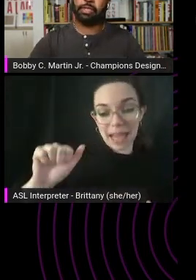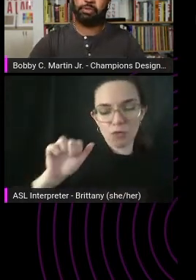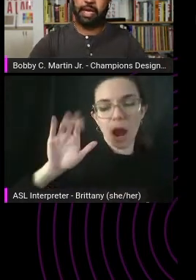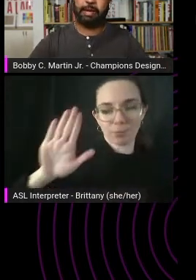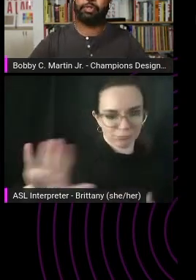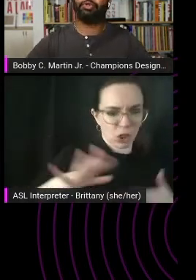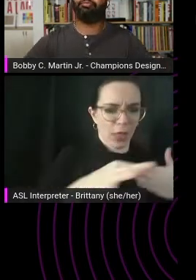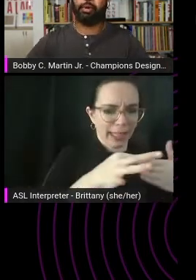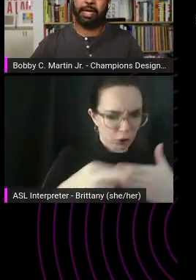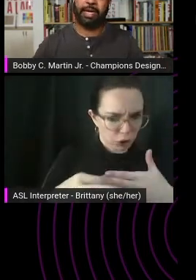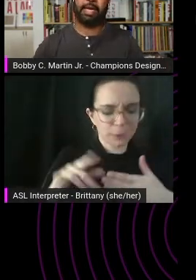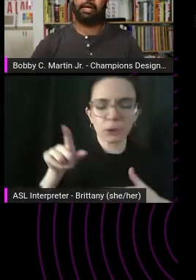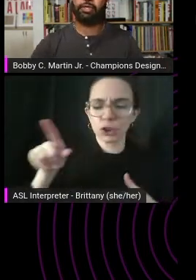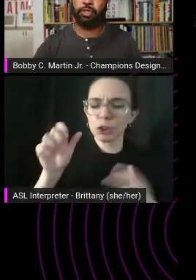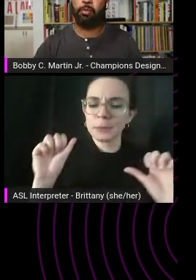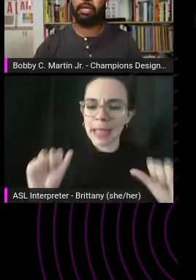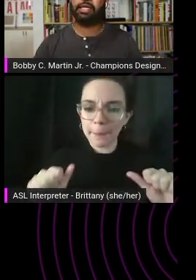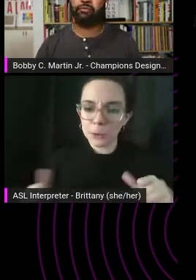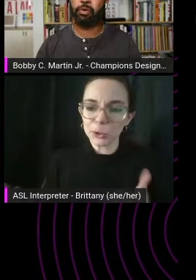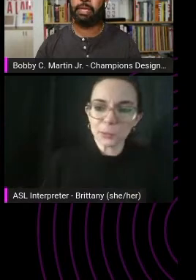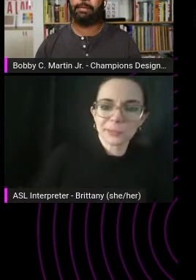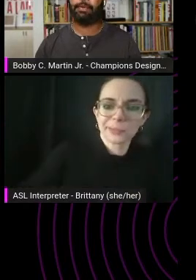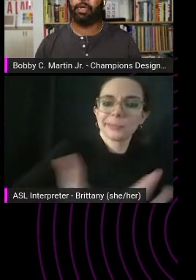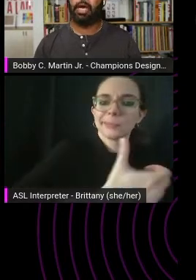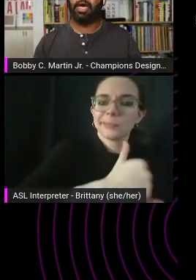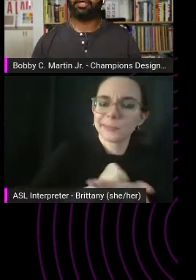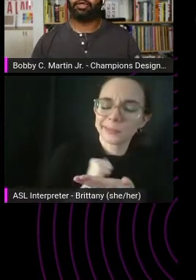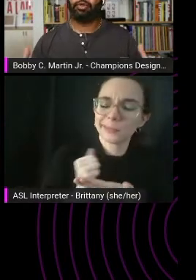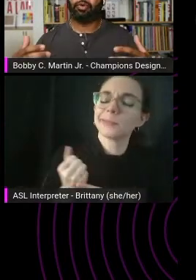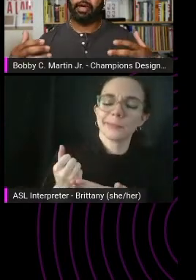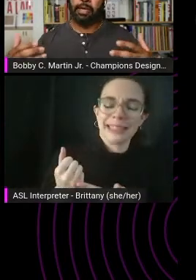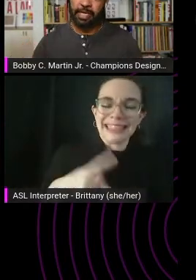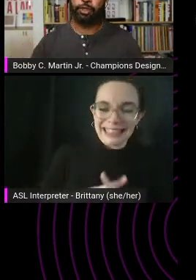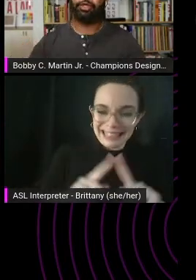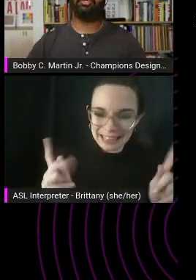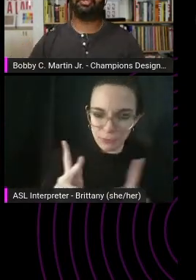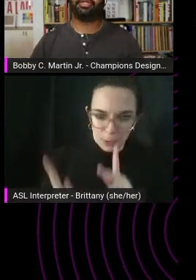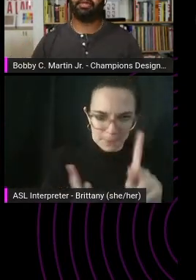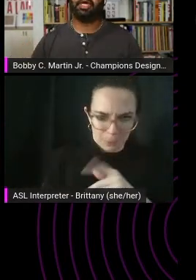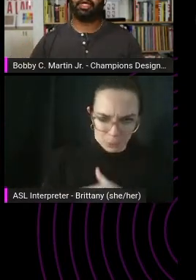she was able to bring in so many different people to introduce them